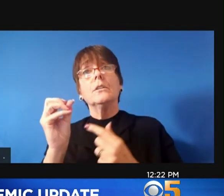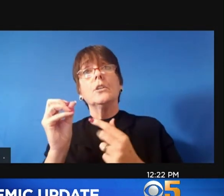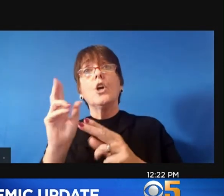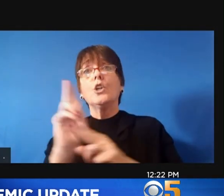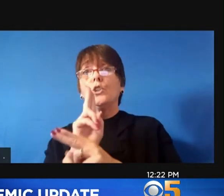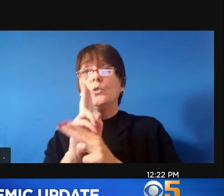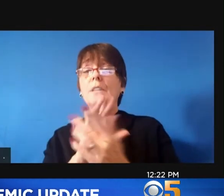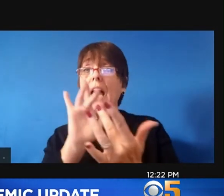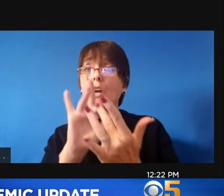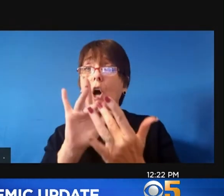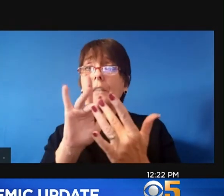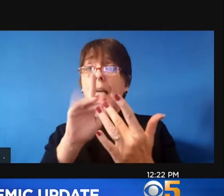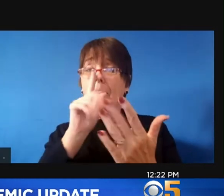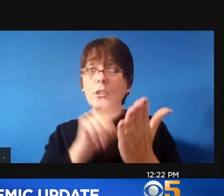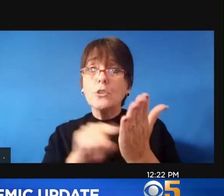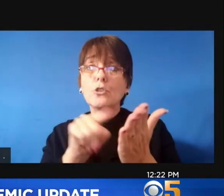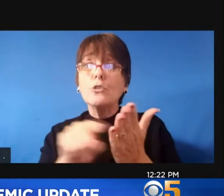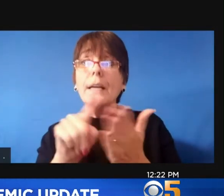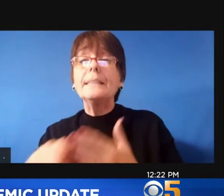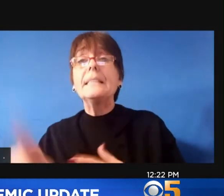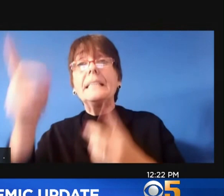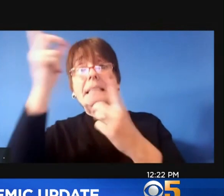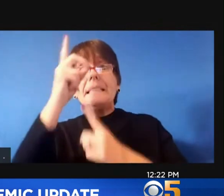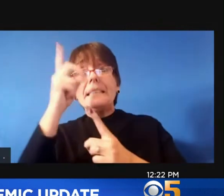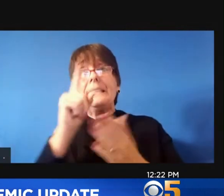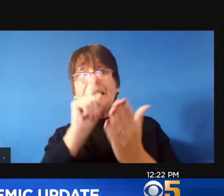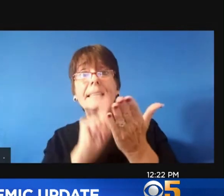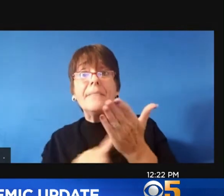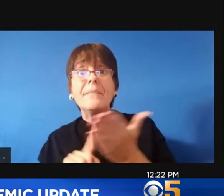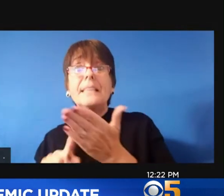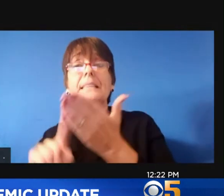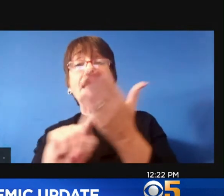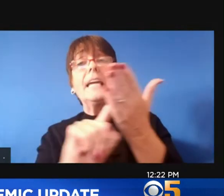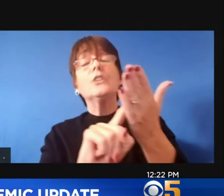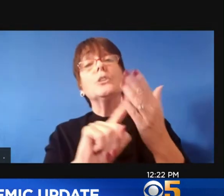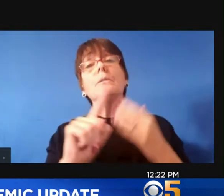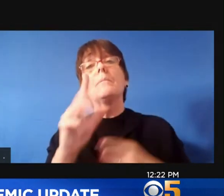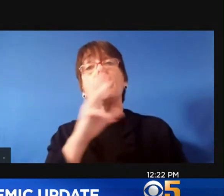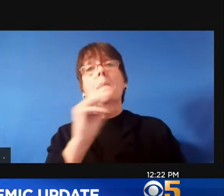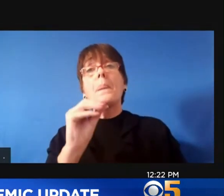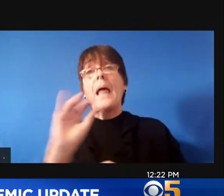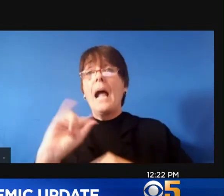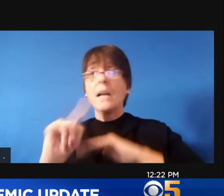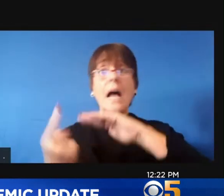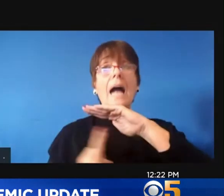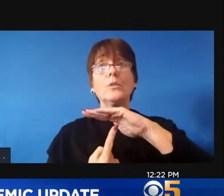TRANSMISSION IS HAPPENING. AND TO BRING TO BEAR THE TOOLS